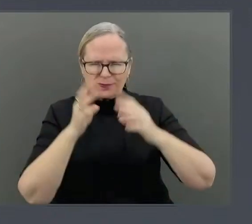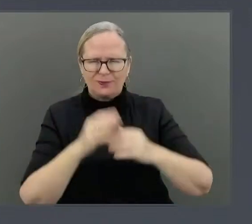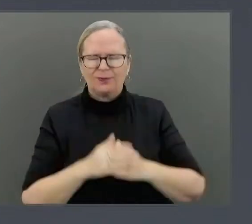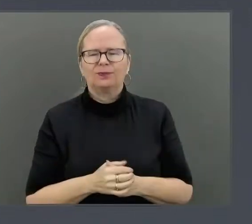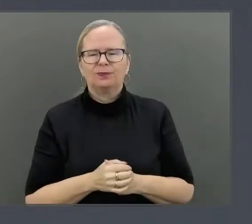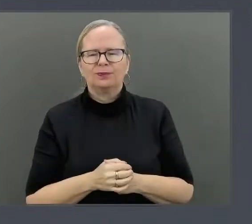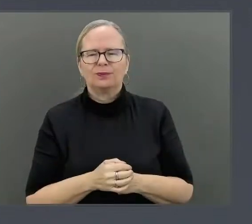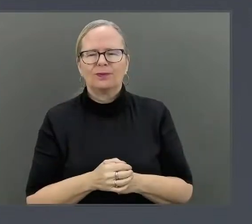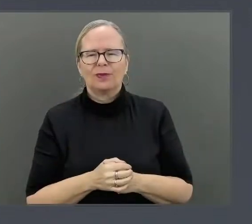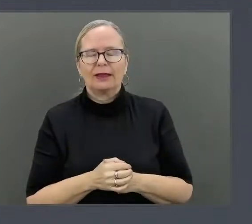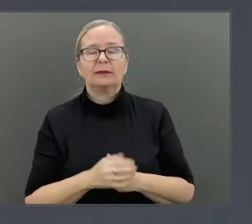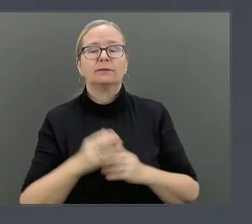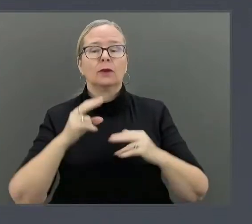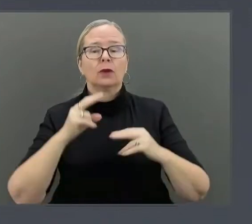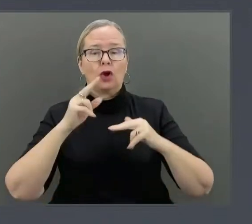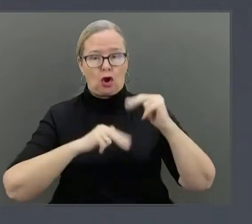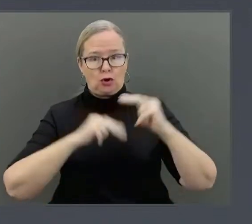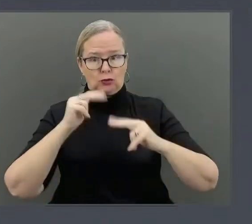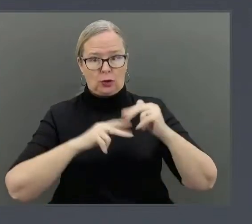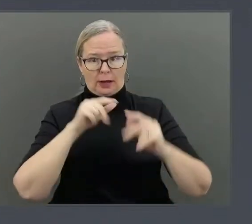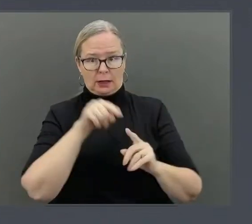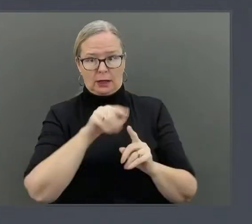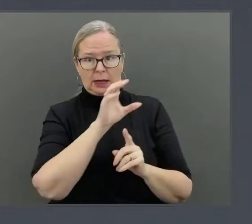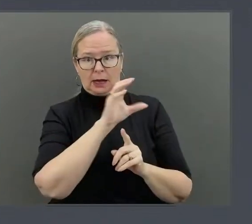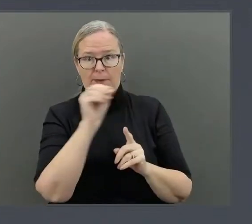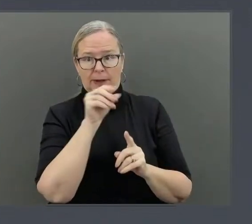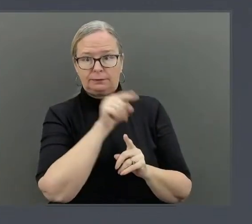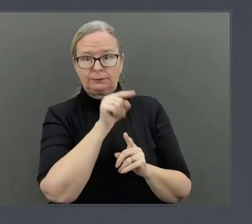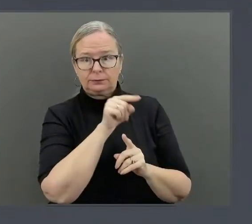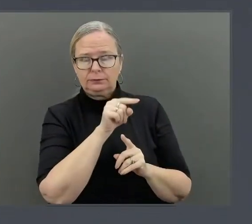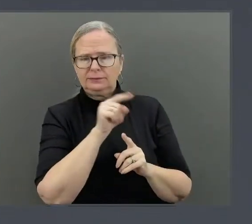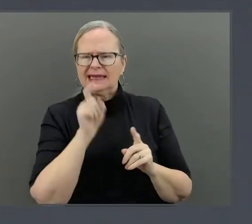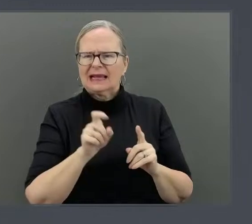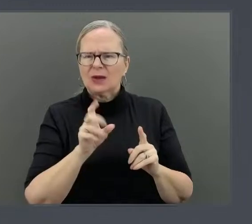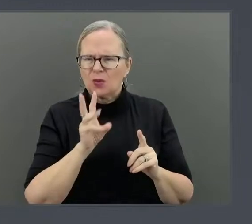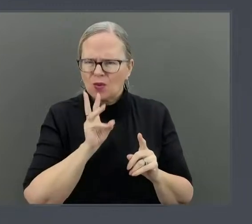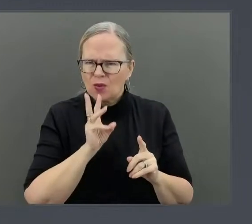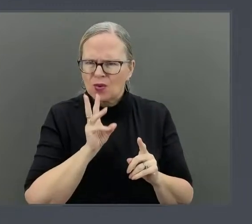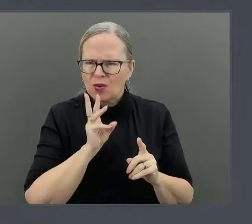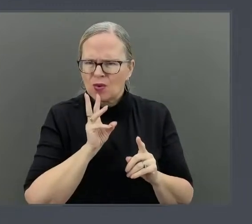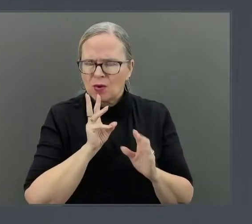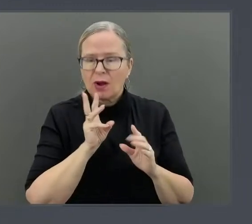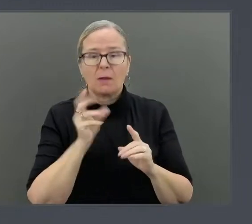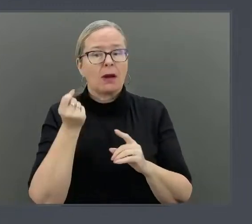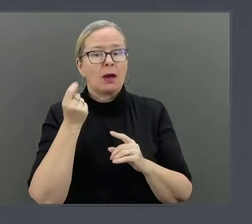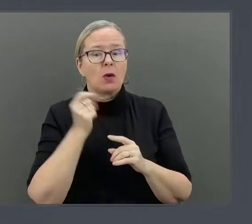non-potable water so not treated water so they can continue building much needed homes while